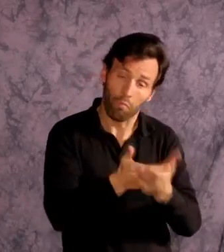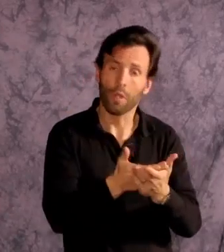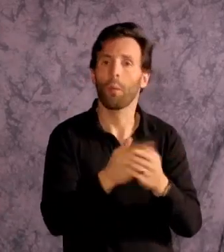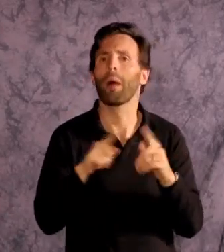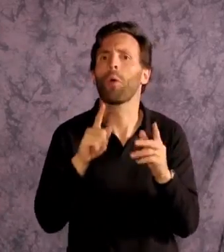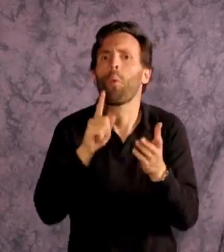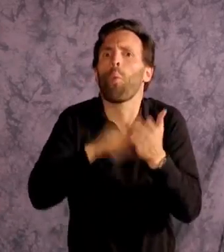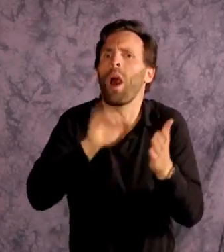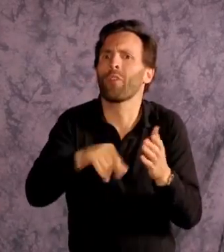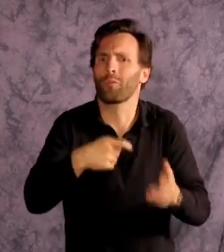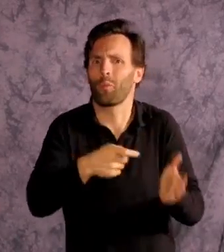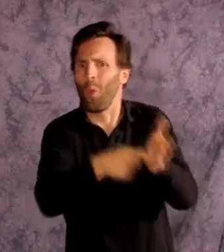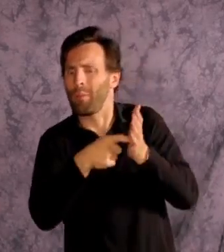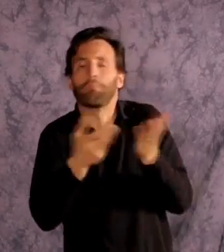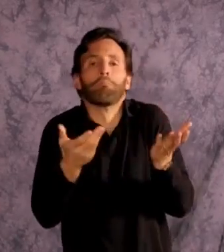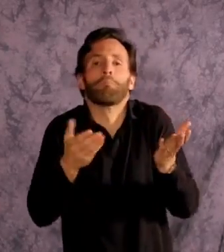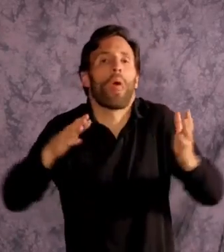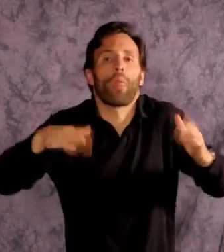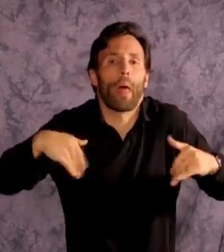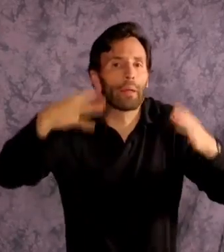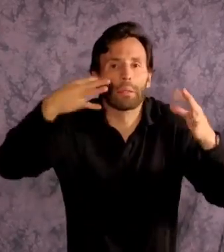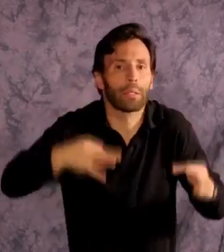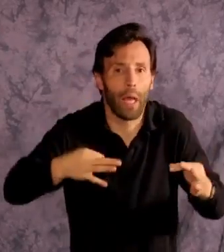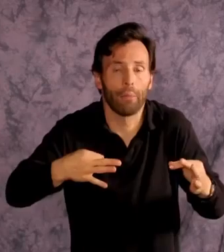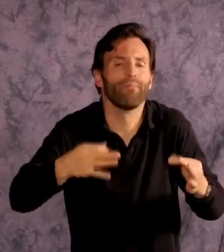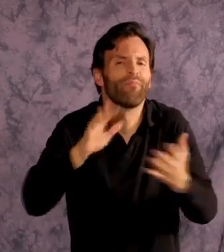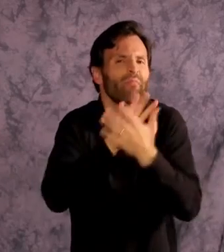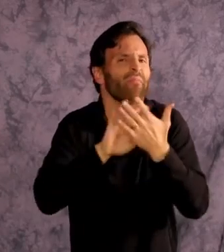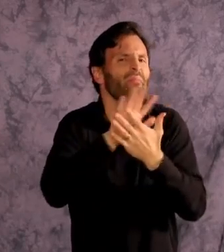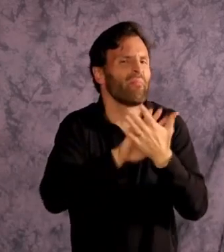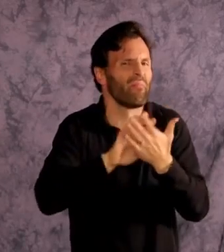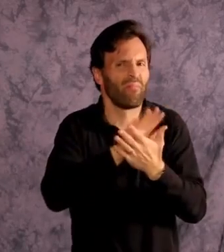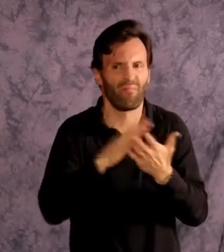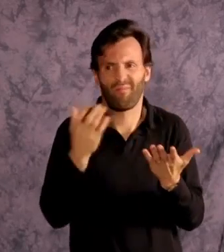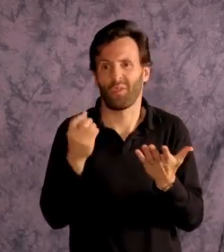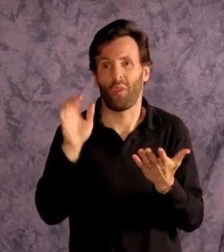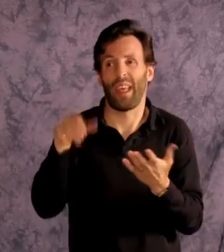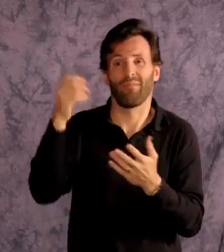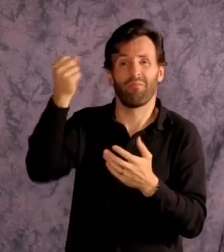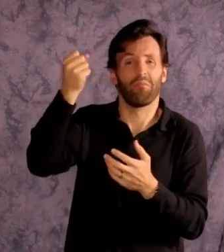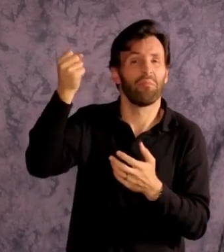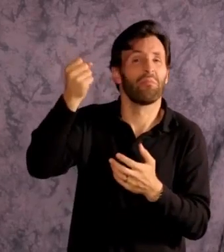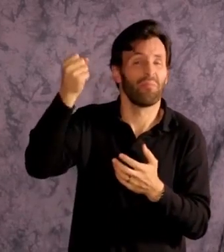(as yet unspecified) requirements for eligibility verification.